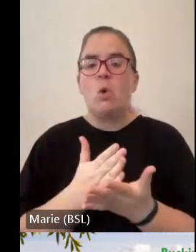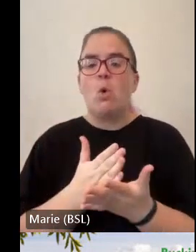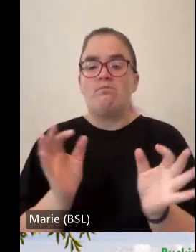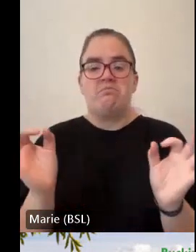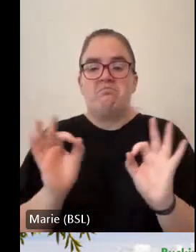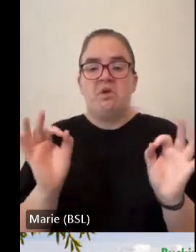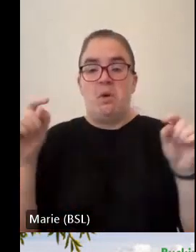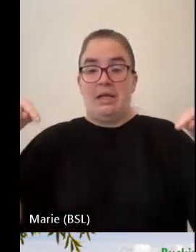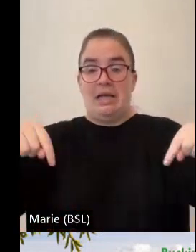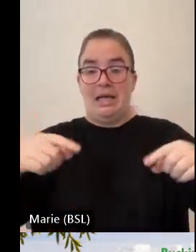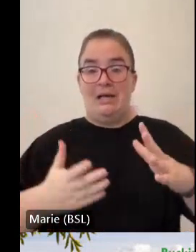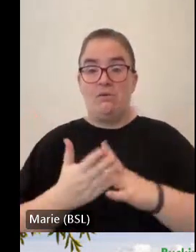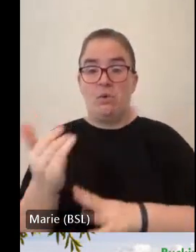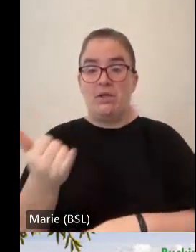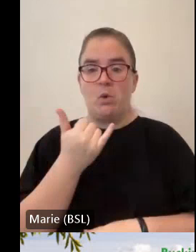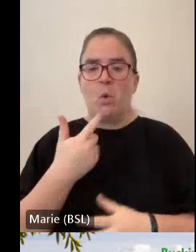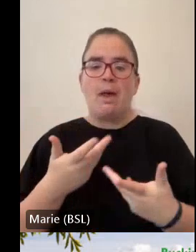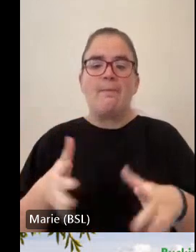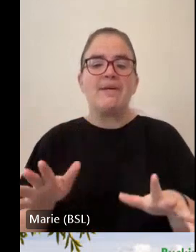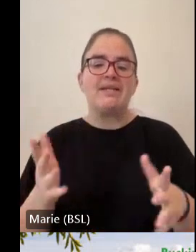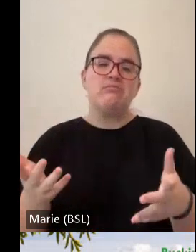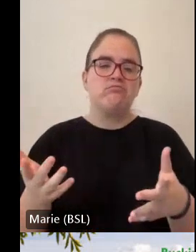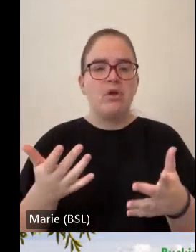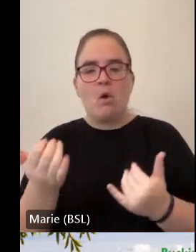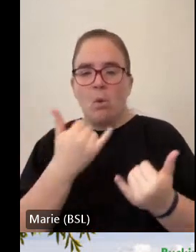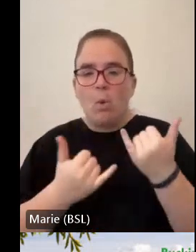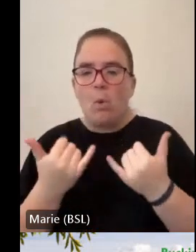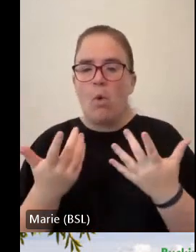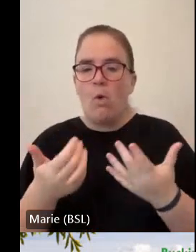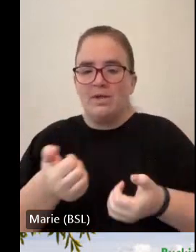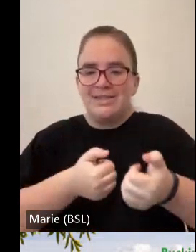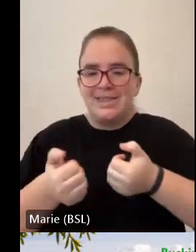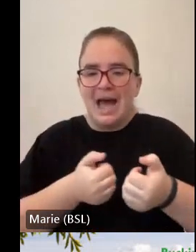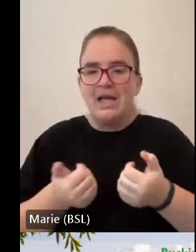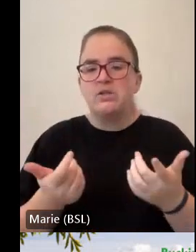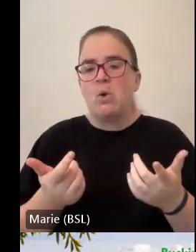there's not anybody on this call who's not had a phone call or a